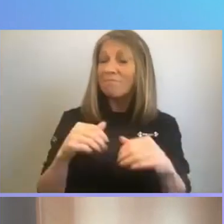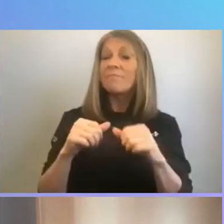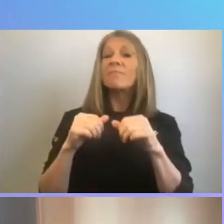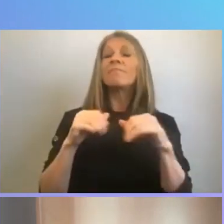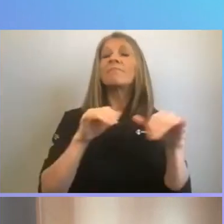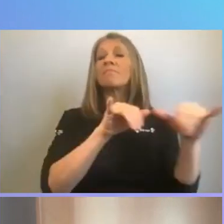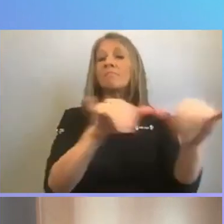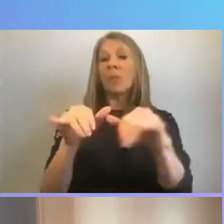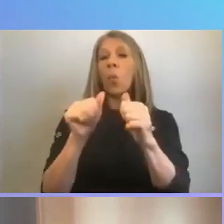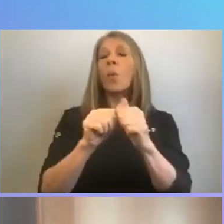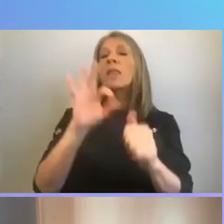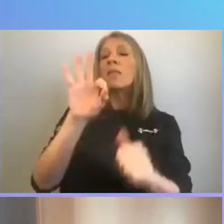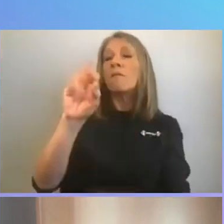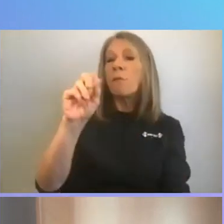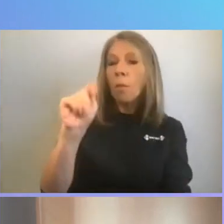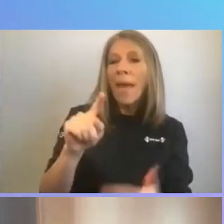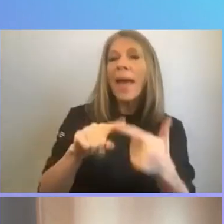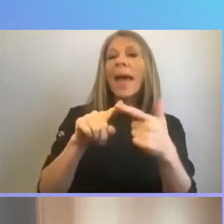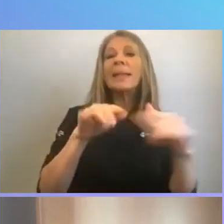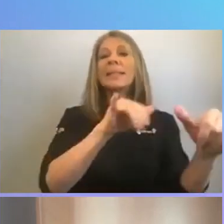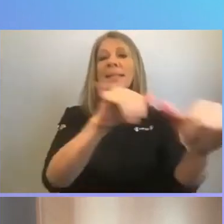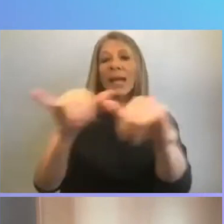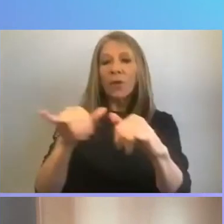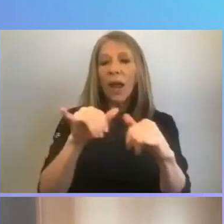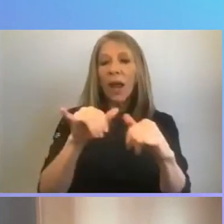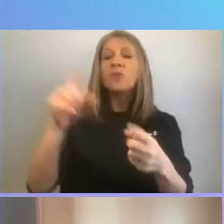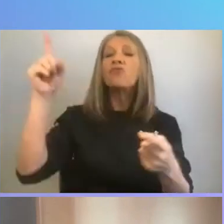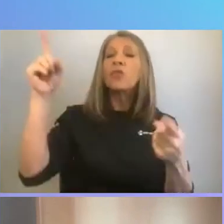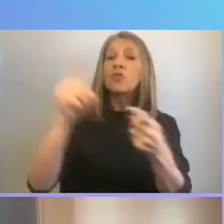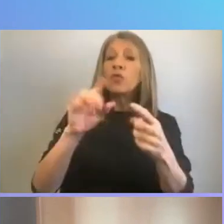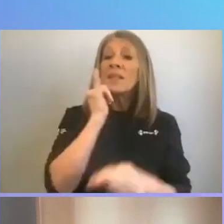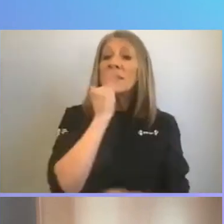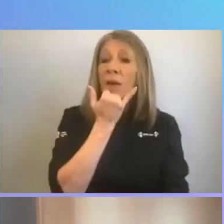standardize sized. It reduces error because it minimizes